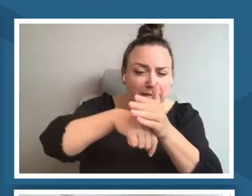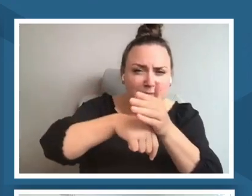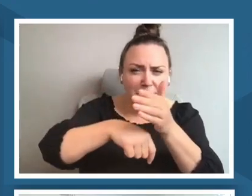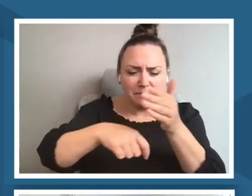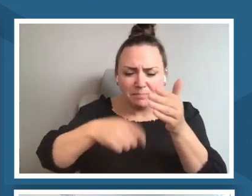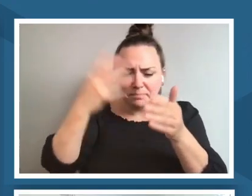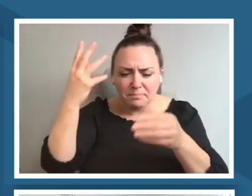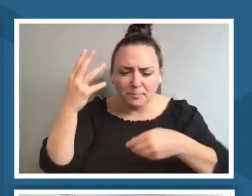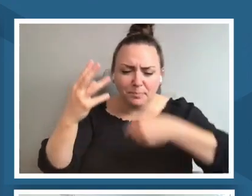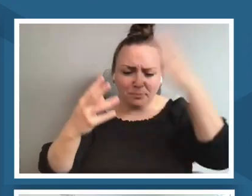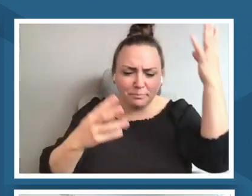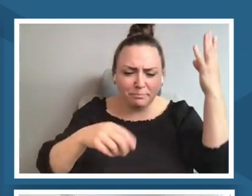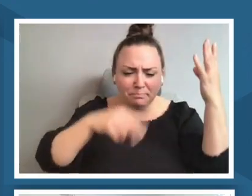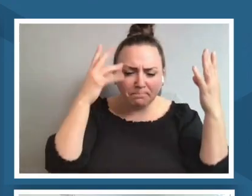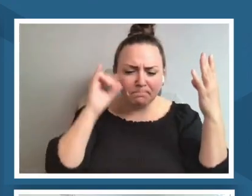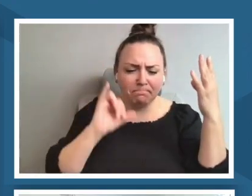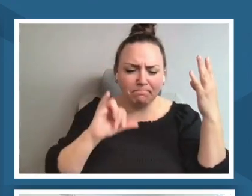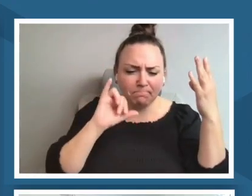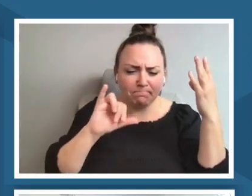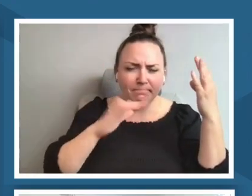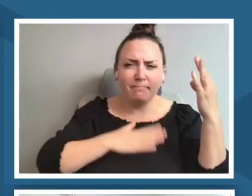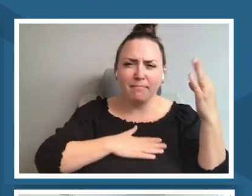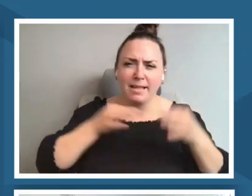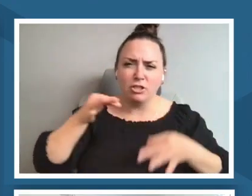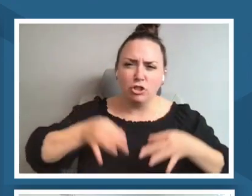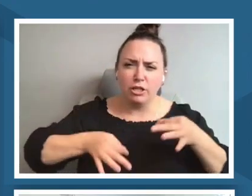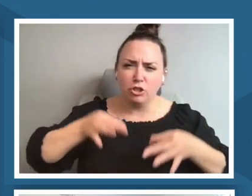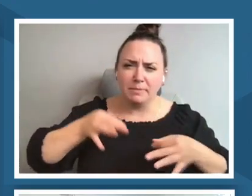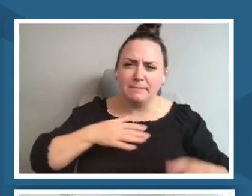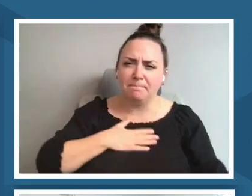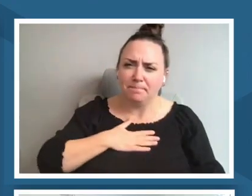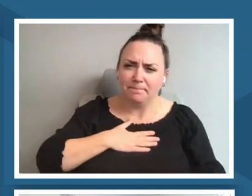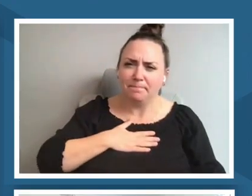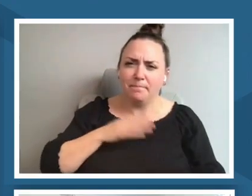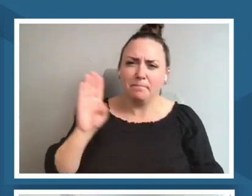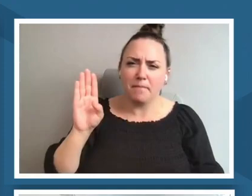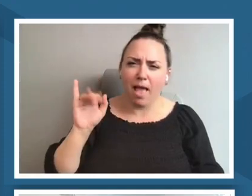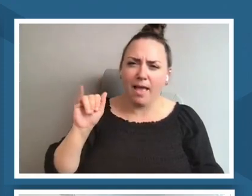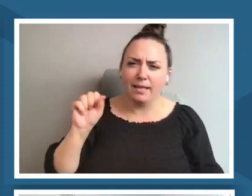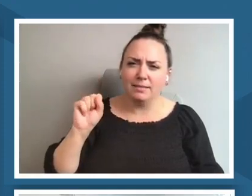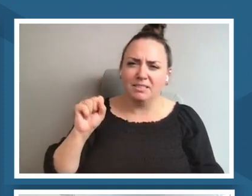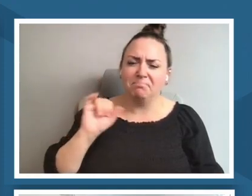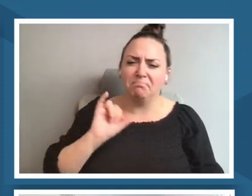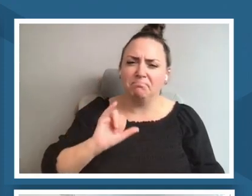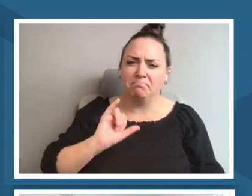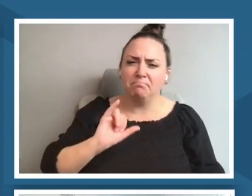our judgments our bias